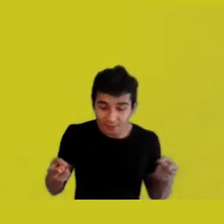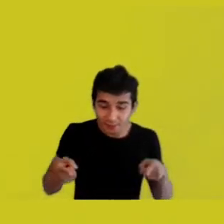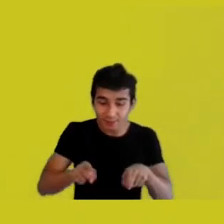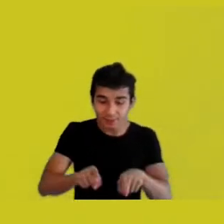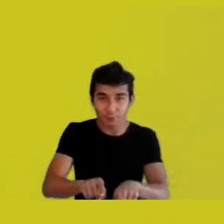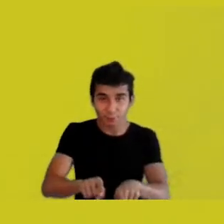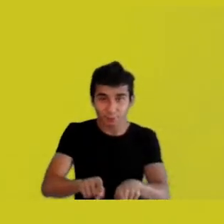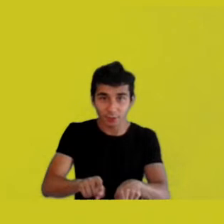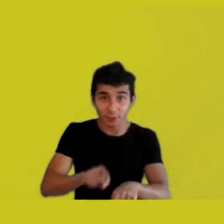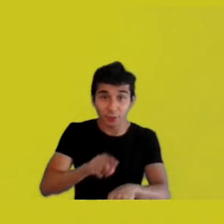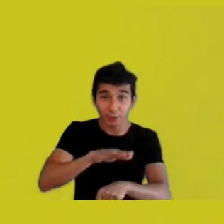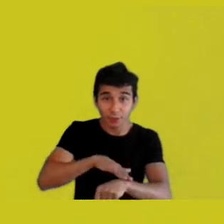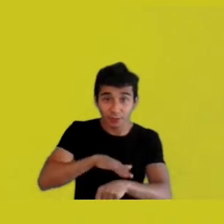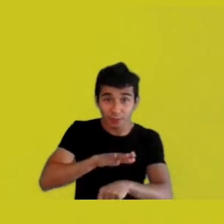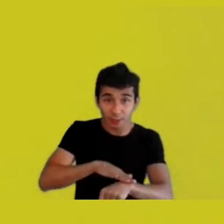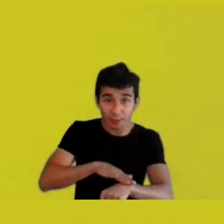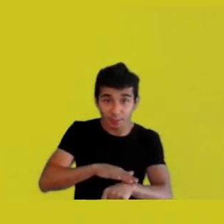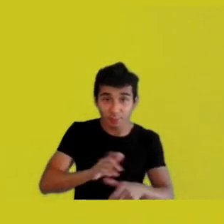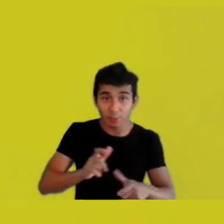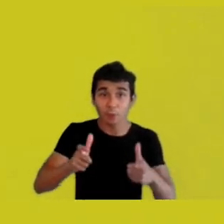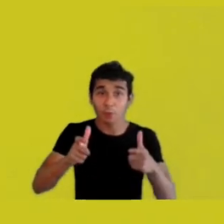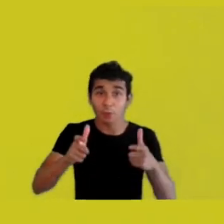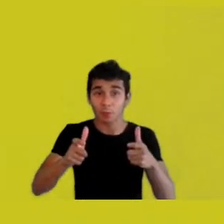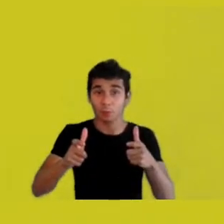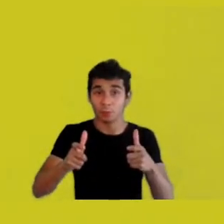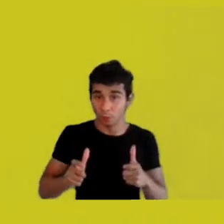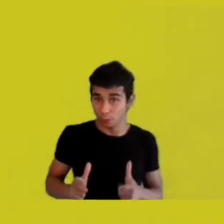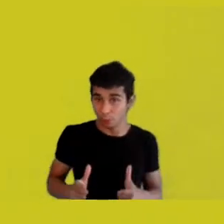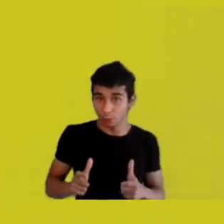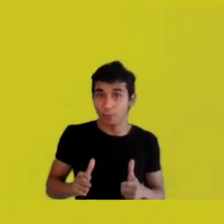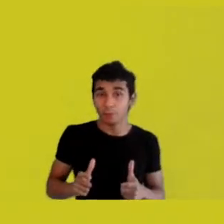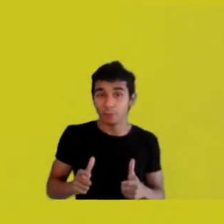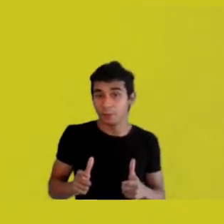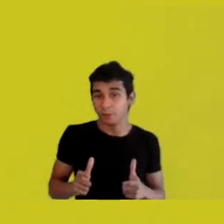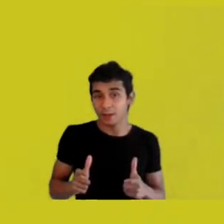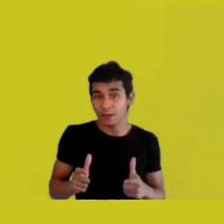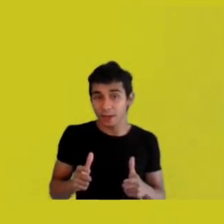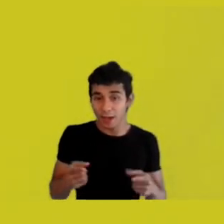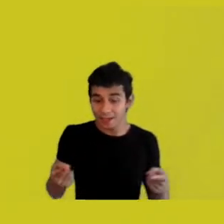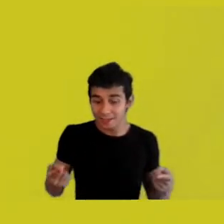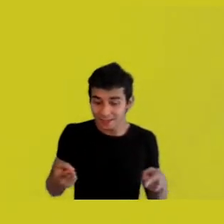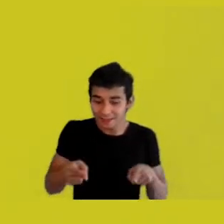simultaneously, and in different situations, events and bodies,